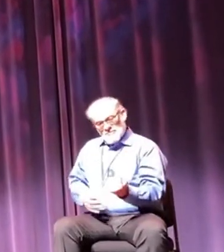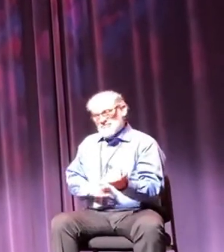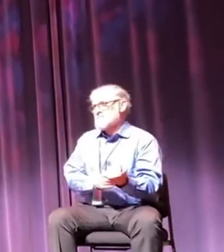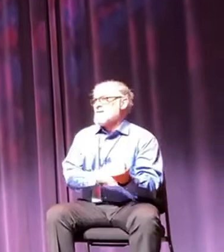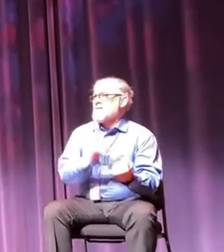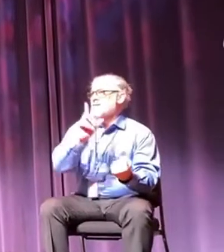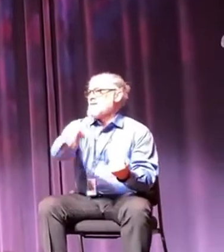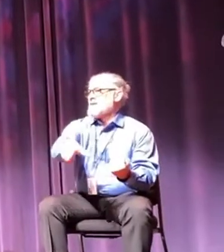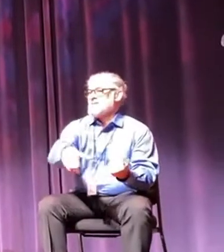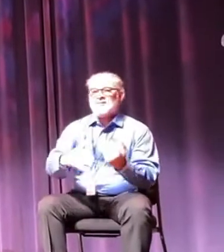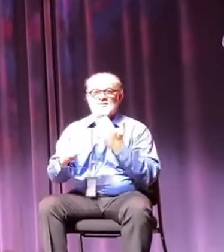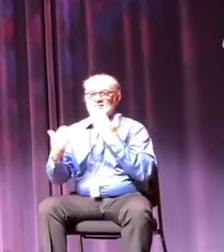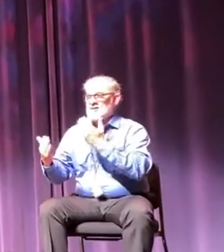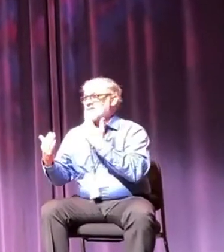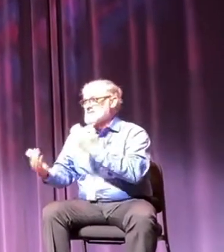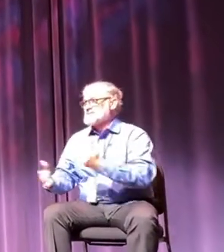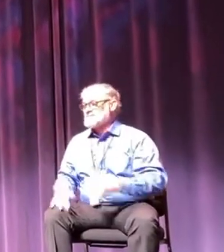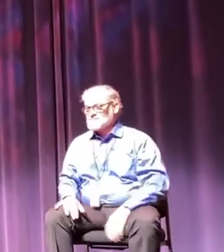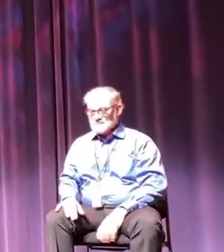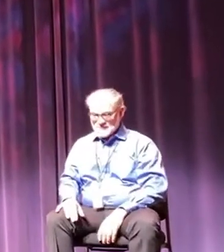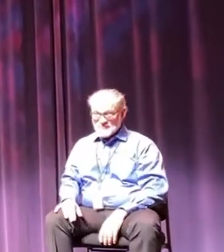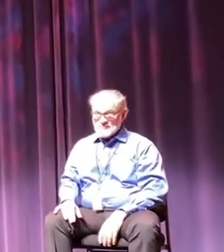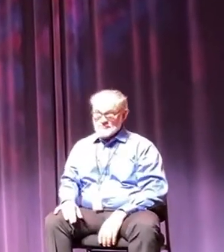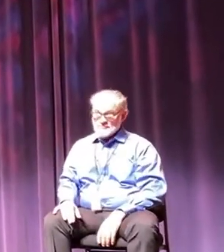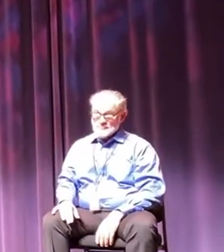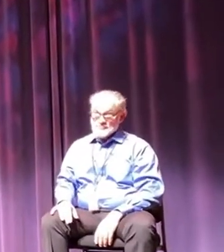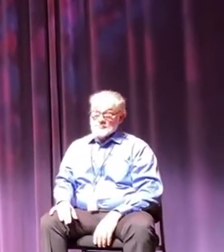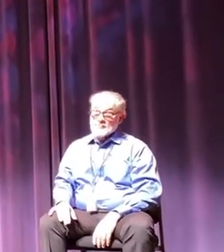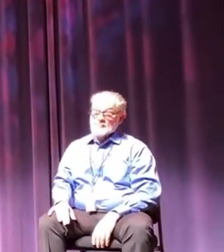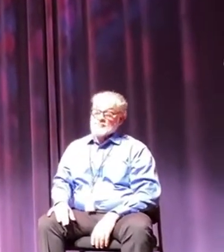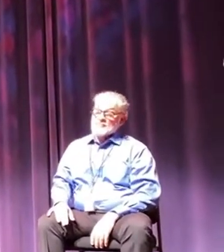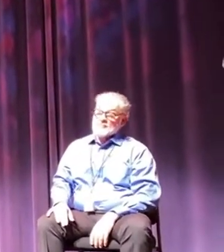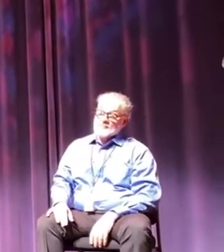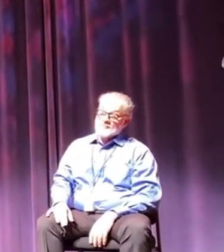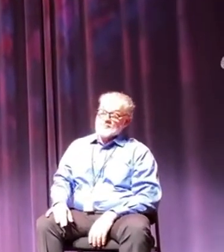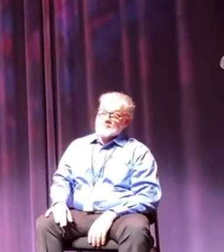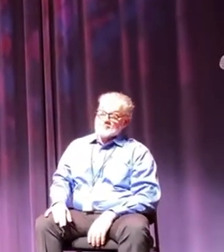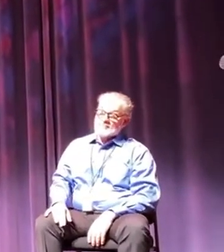(audience clapping)